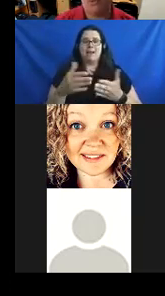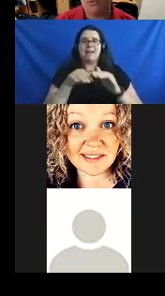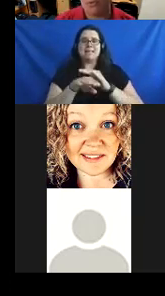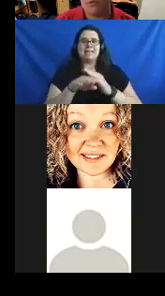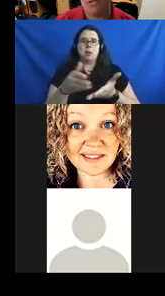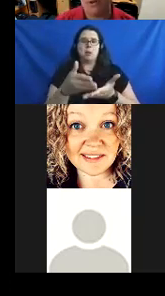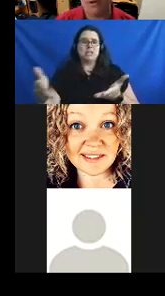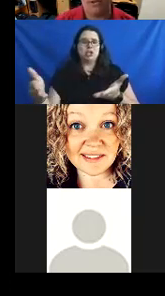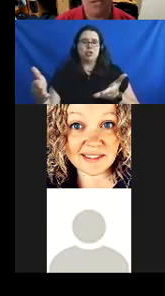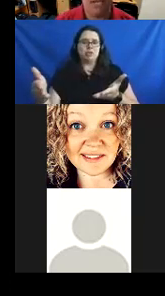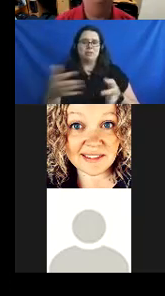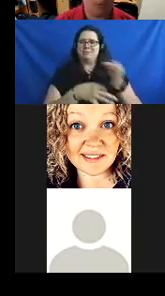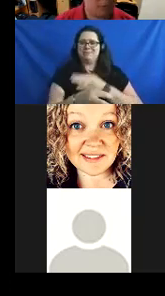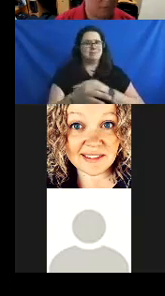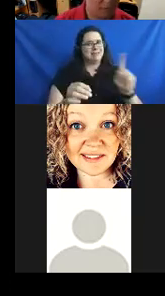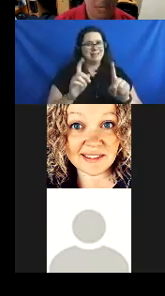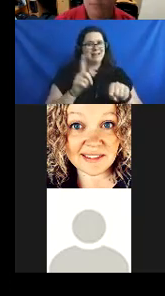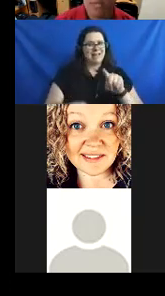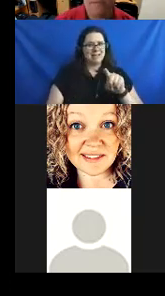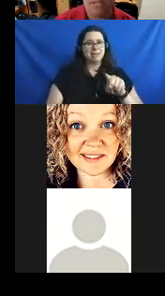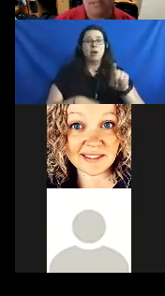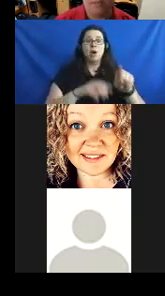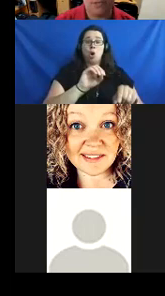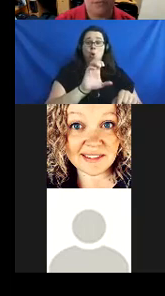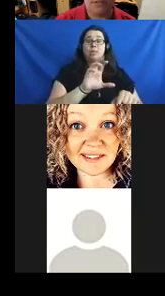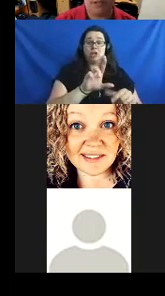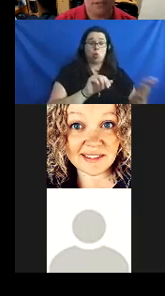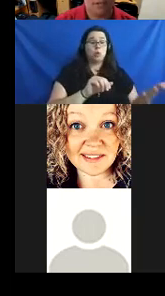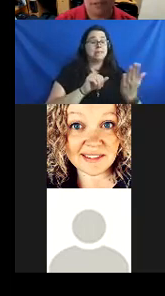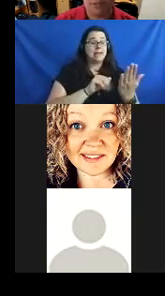IT WILL TAKE THE PAGE OF TEXT WHETHER IN THE COMPUTER OR